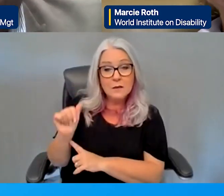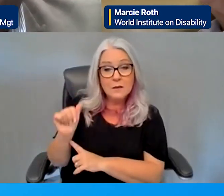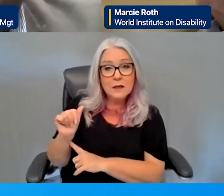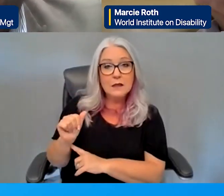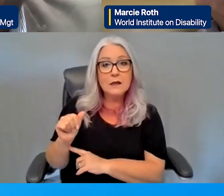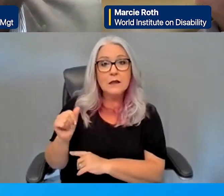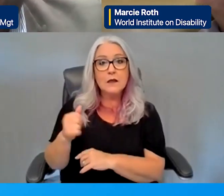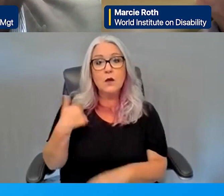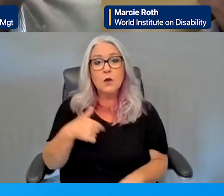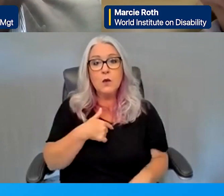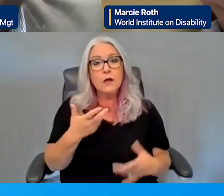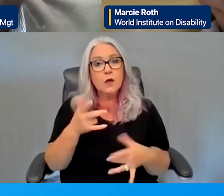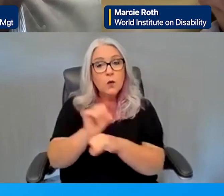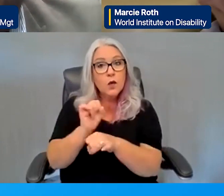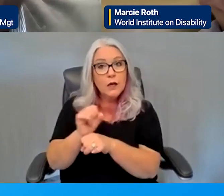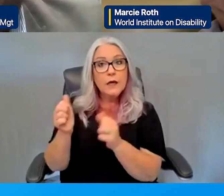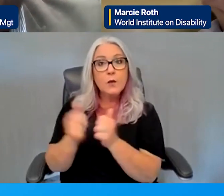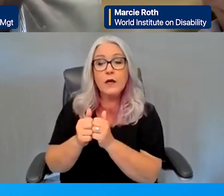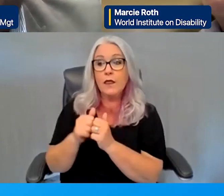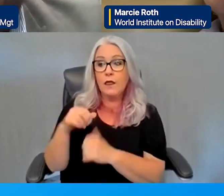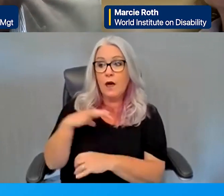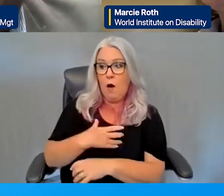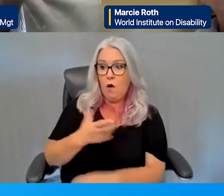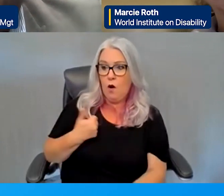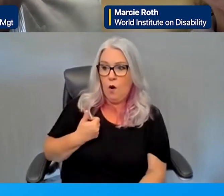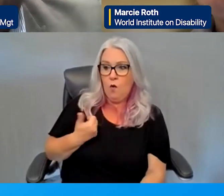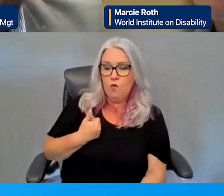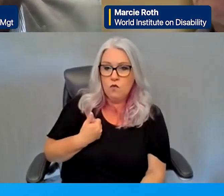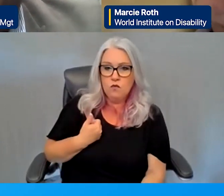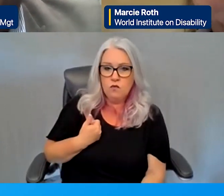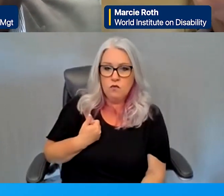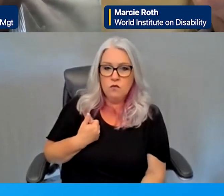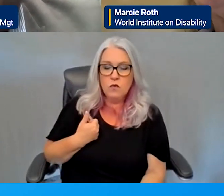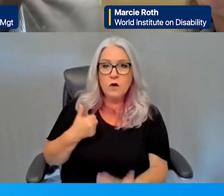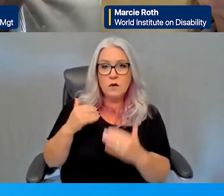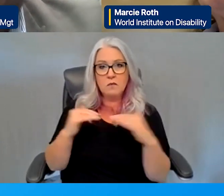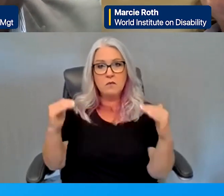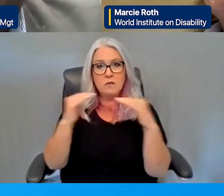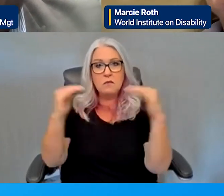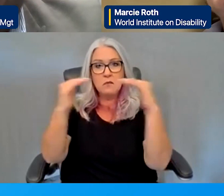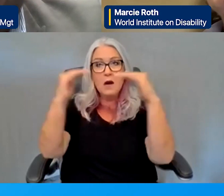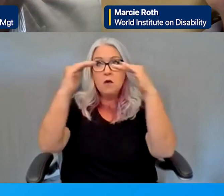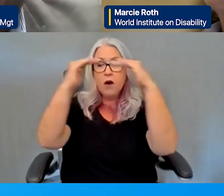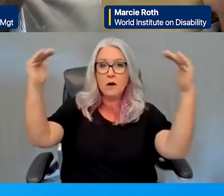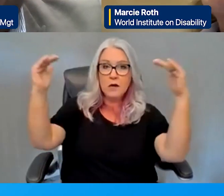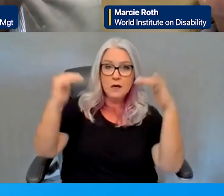dealing with our own hierarchies. There is an